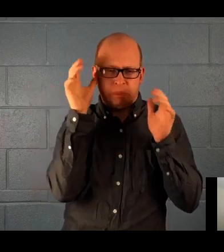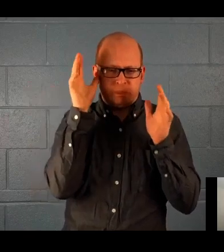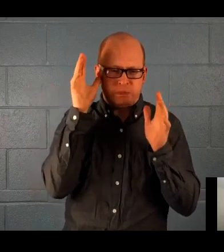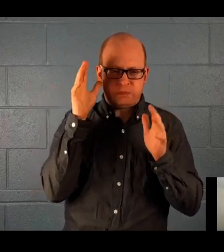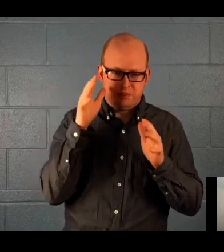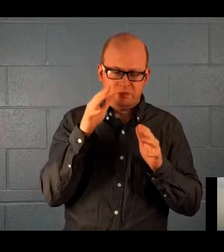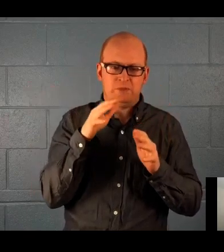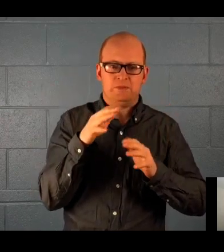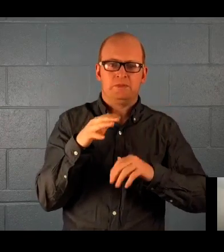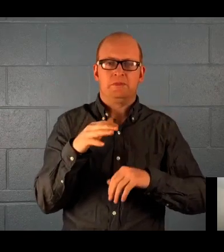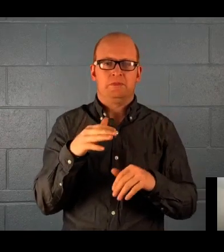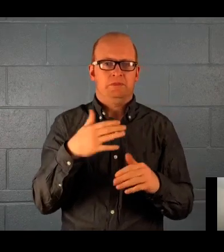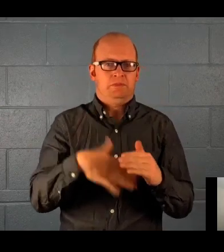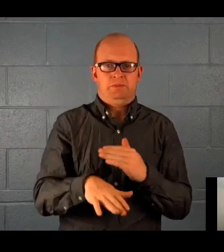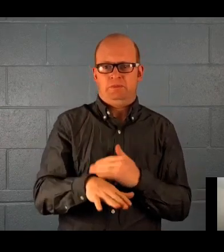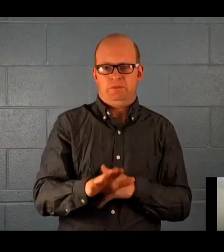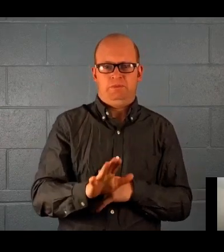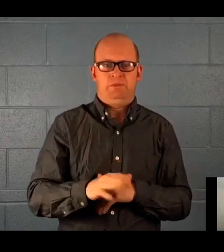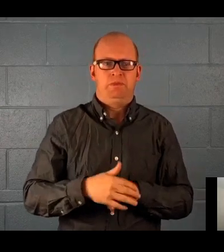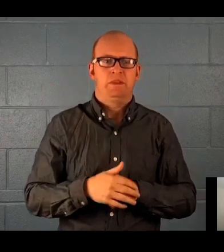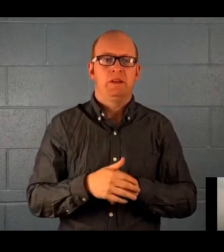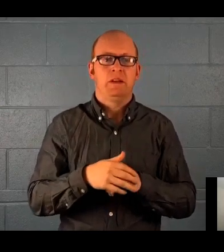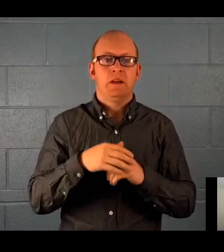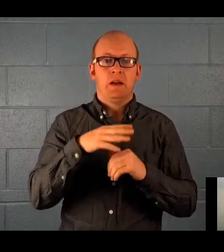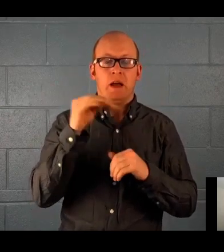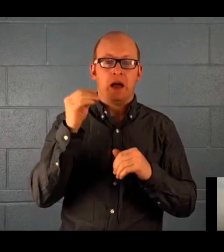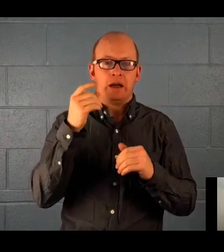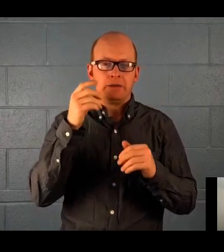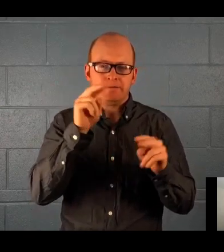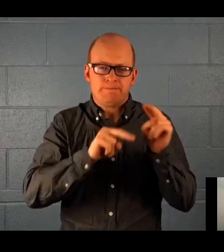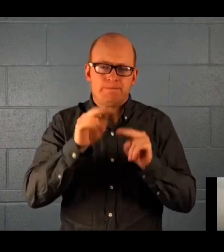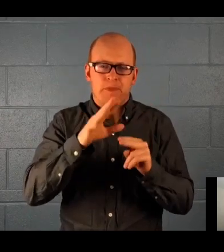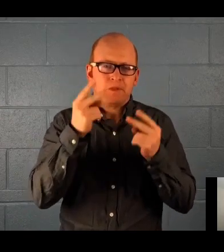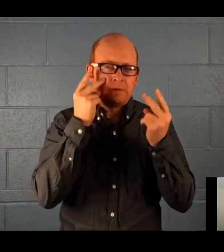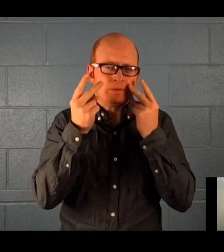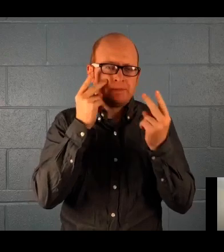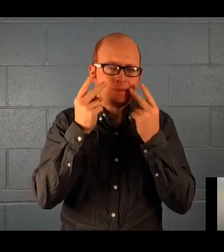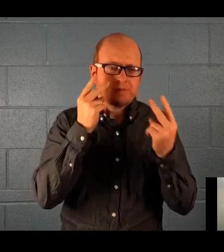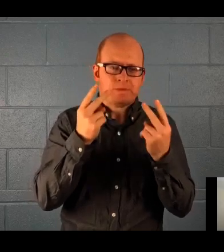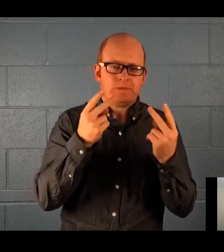in early childhood. Visual acuity within the first two decades in these patients,